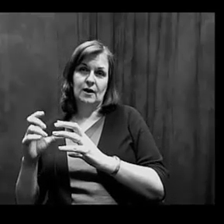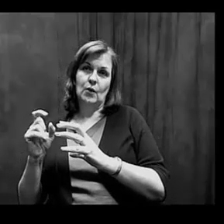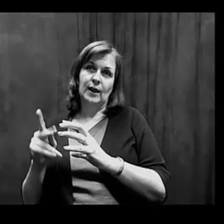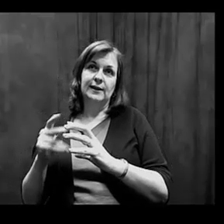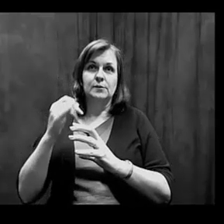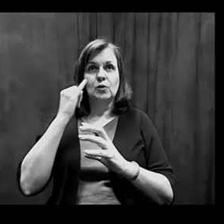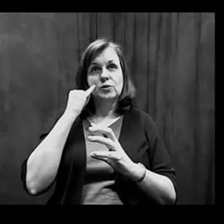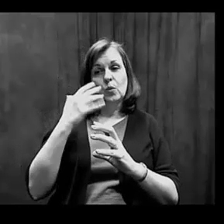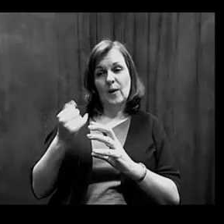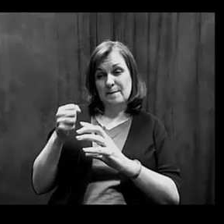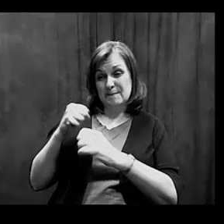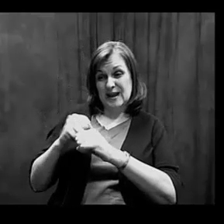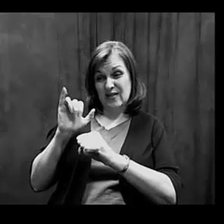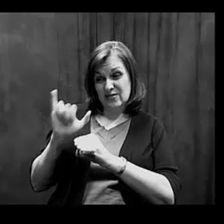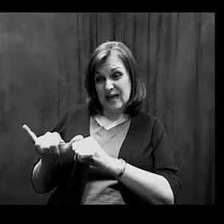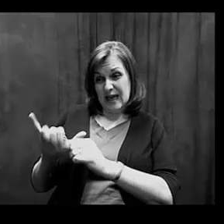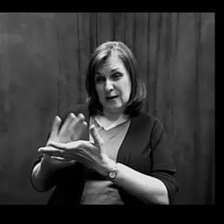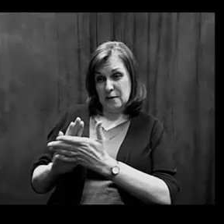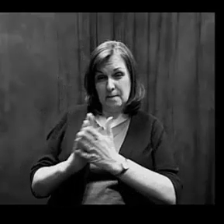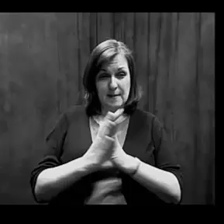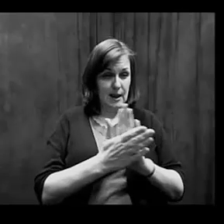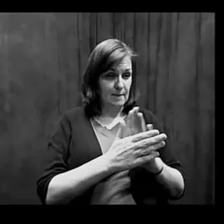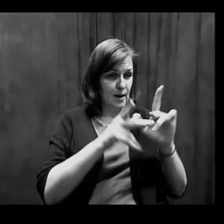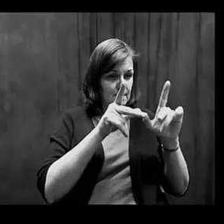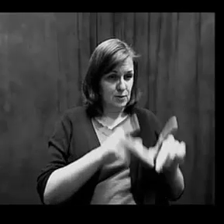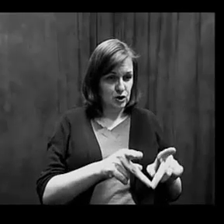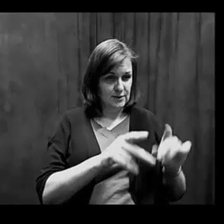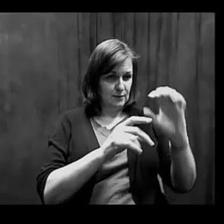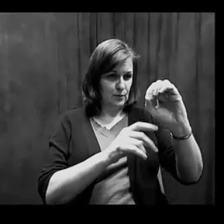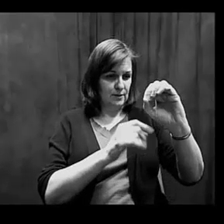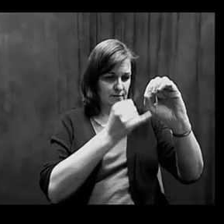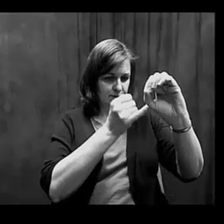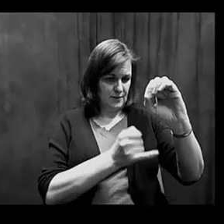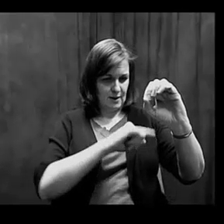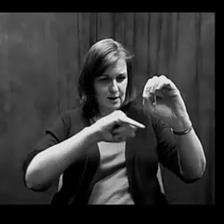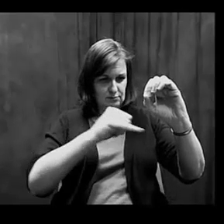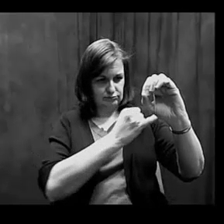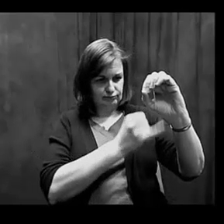and - alright - if we're goone get that to turn into a person